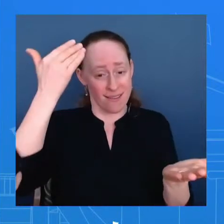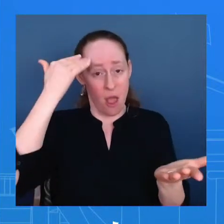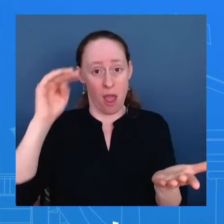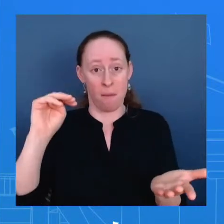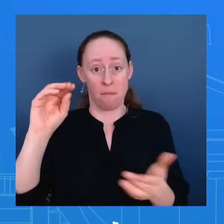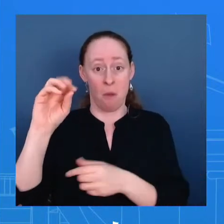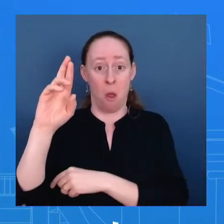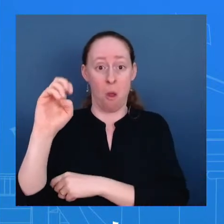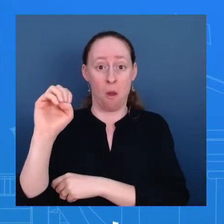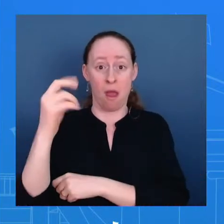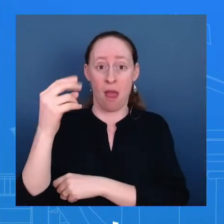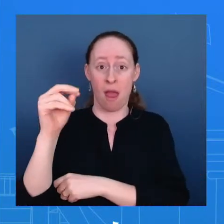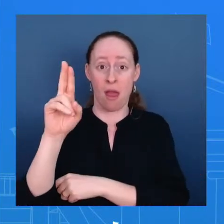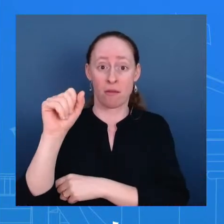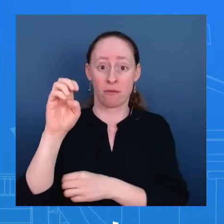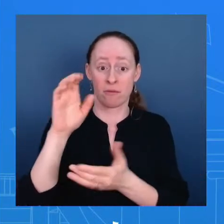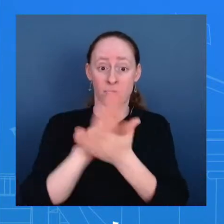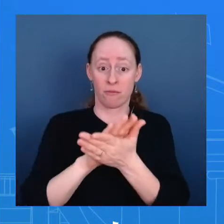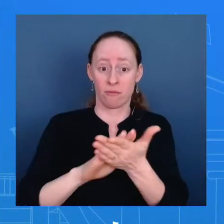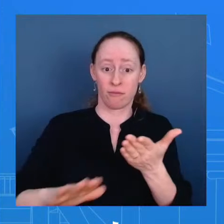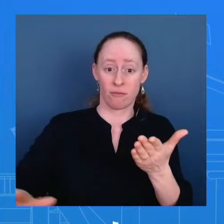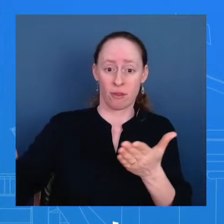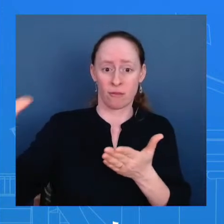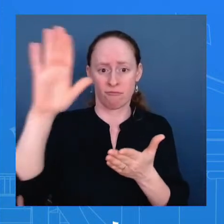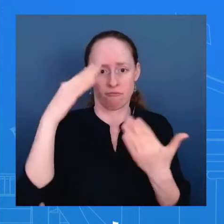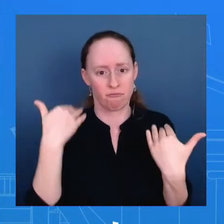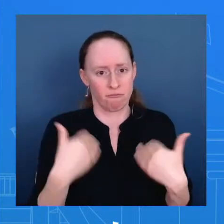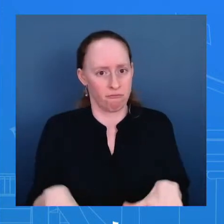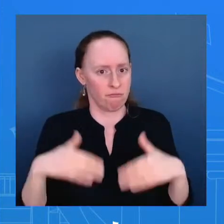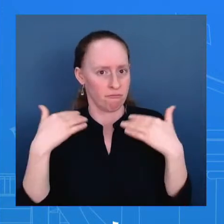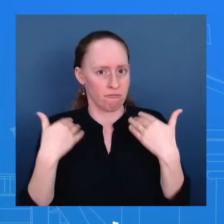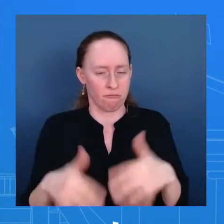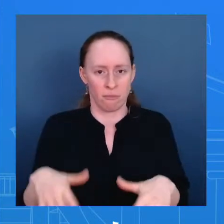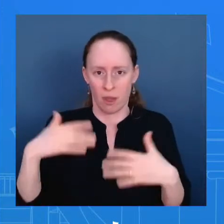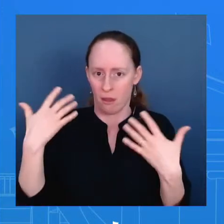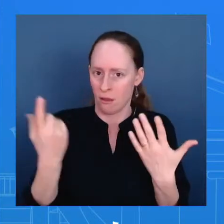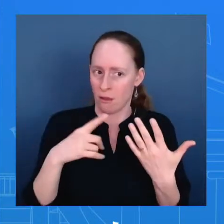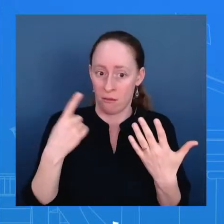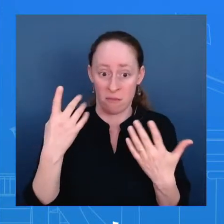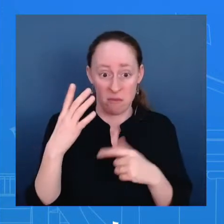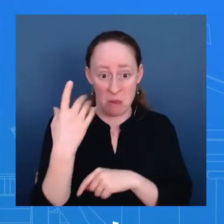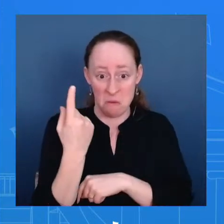is it's probably the only place in the country, if not the world right now, where that many amazingly talented young men